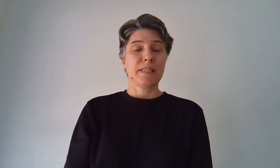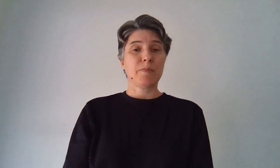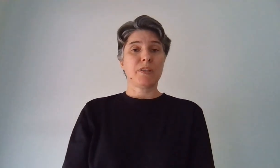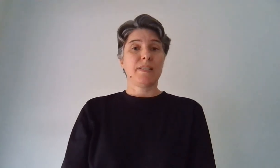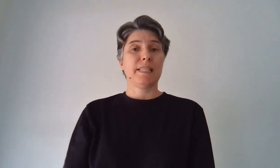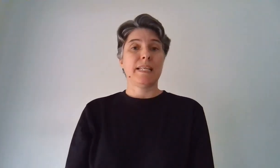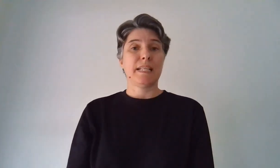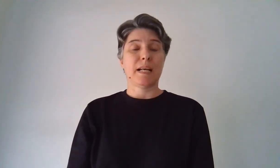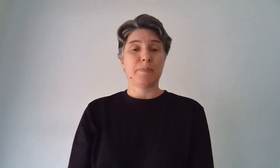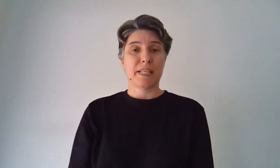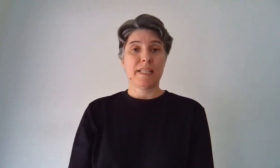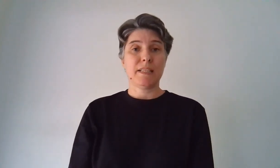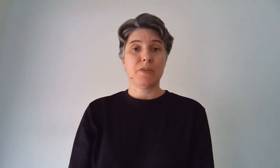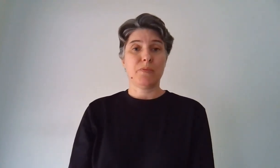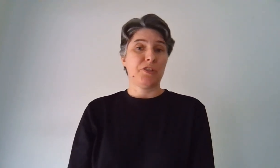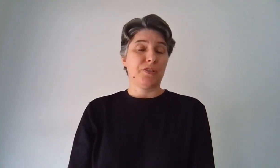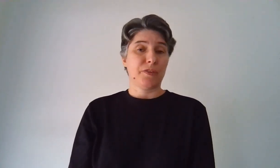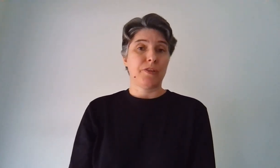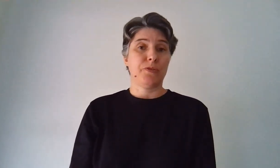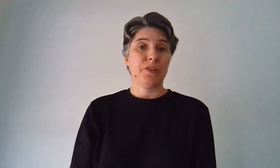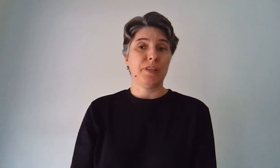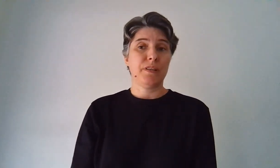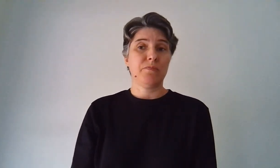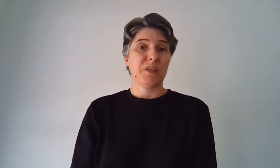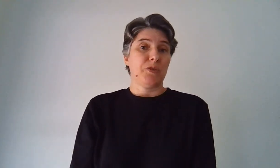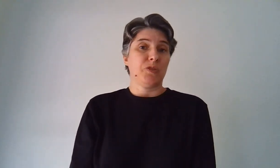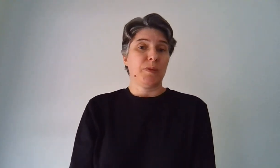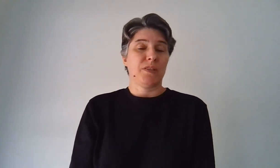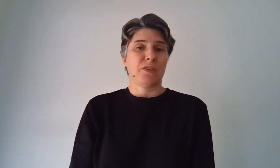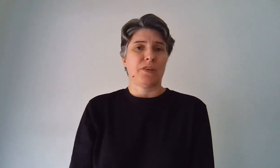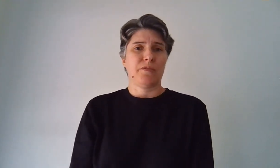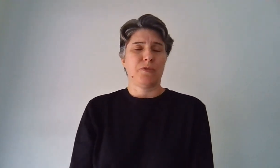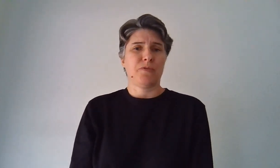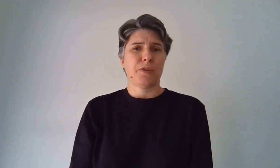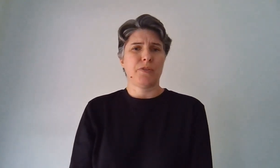Some signs get updated, which is a very good thing. There used to be a sign for phone